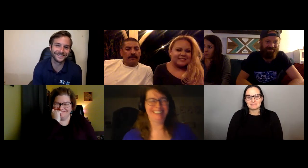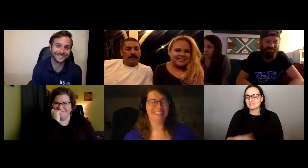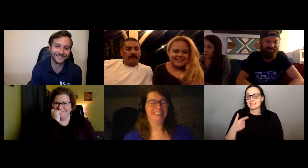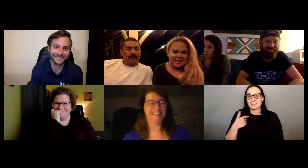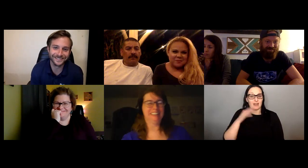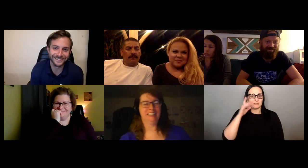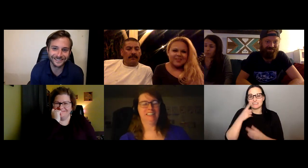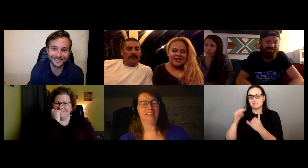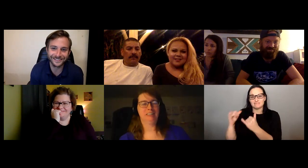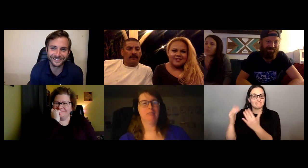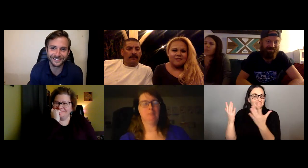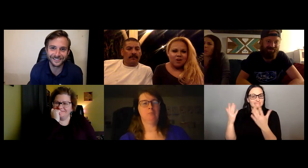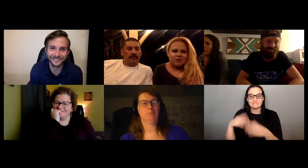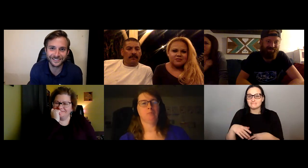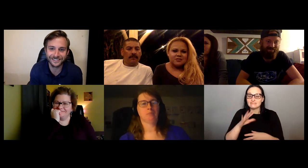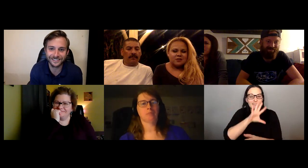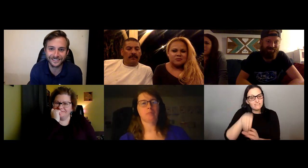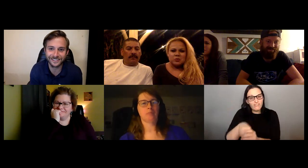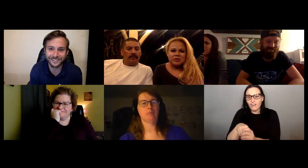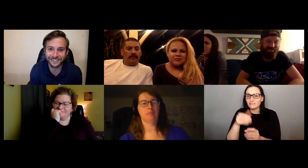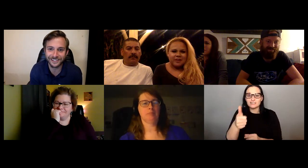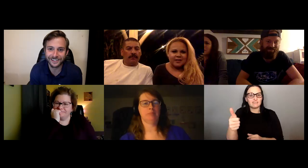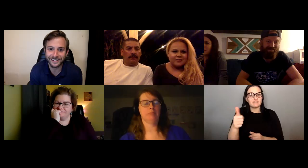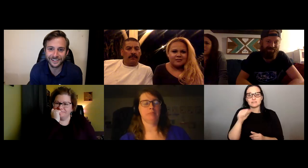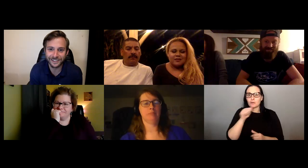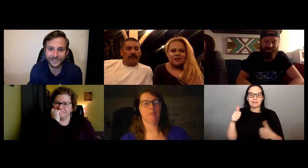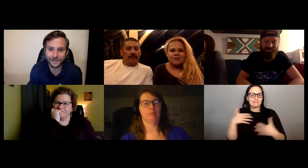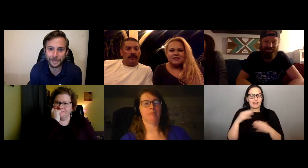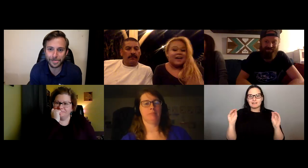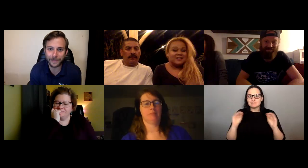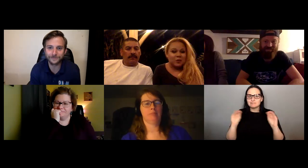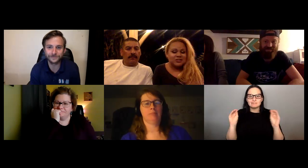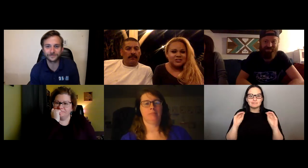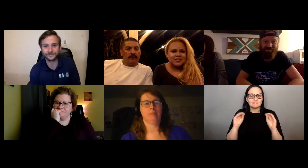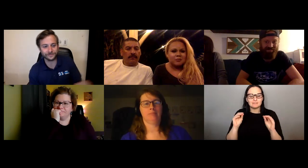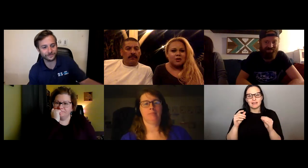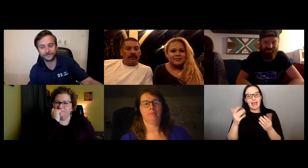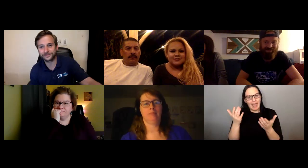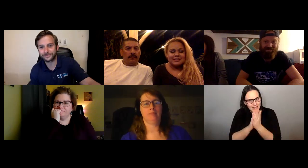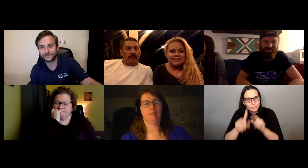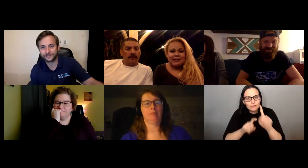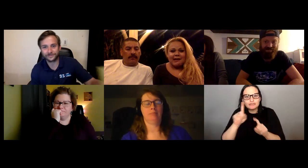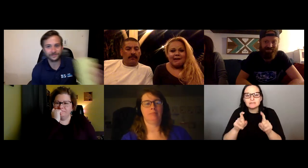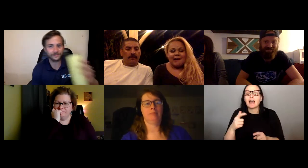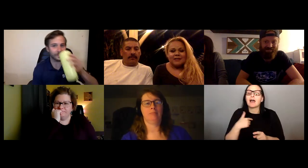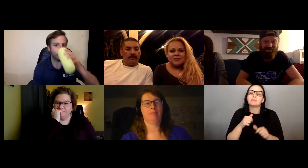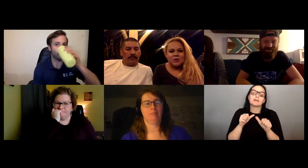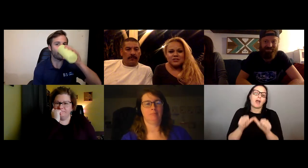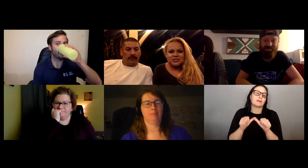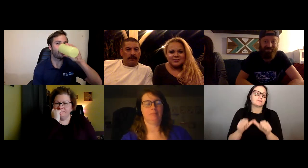the same get involved don't be afraid to ask questions i'm constantly asking